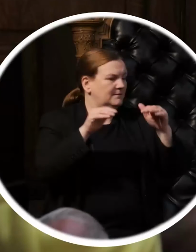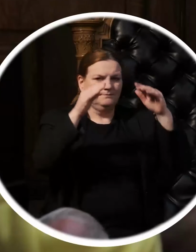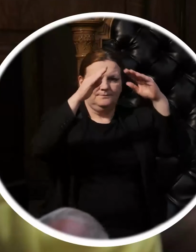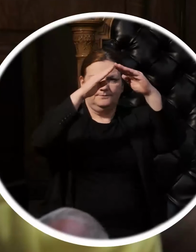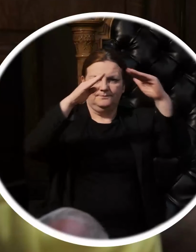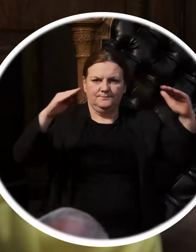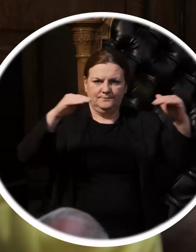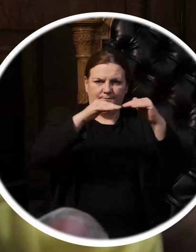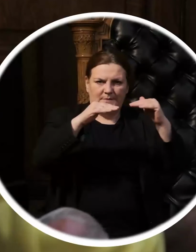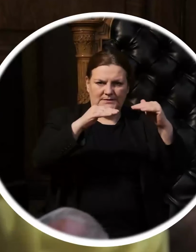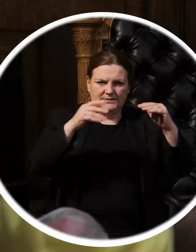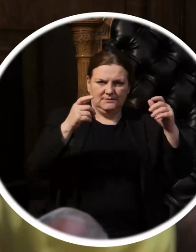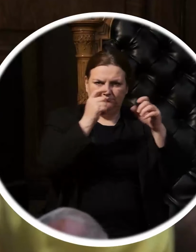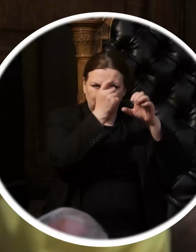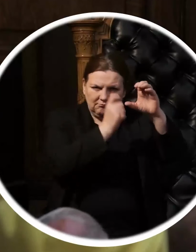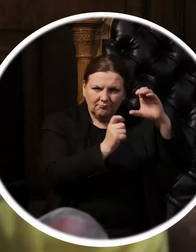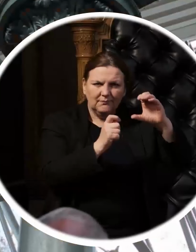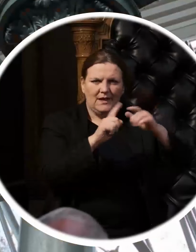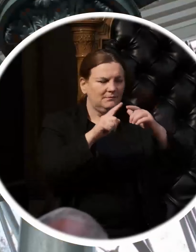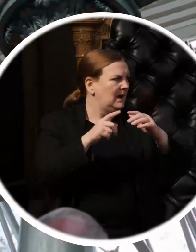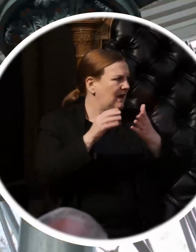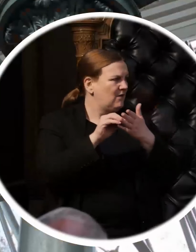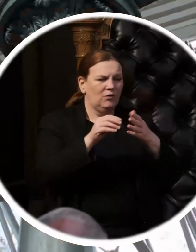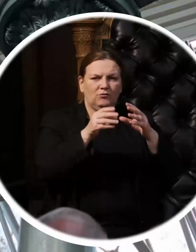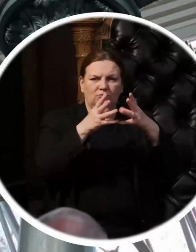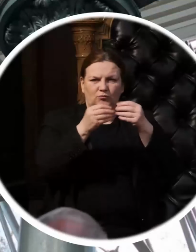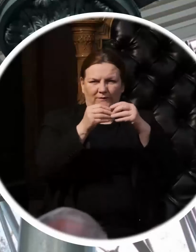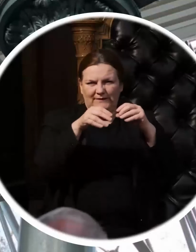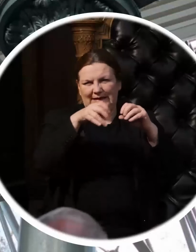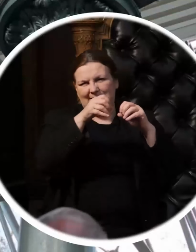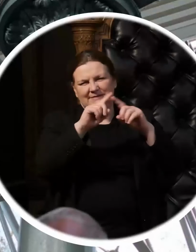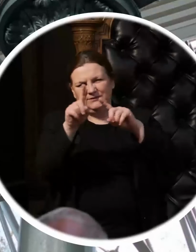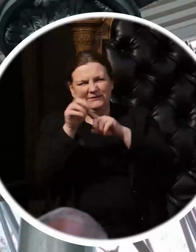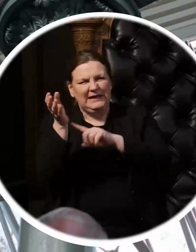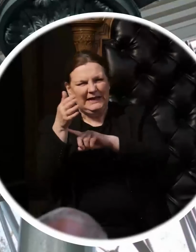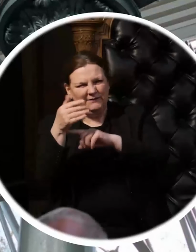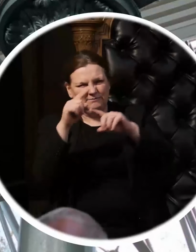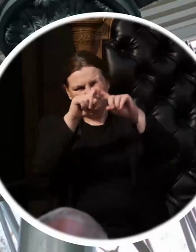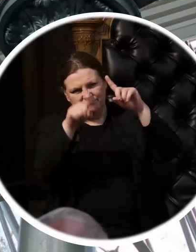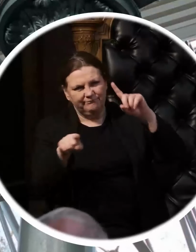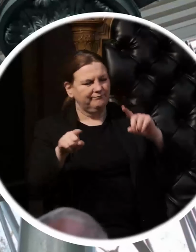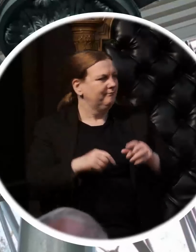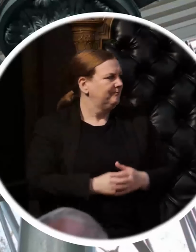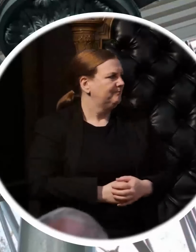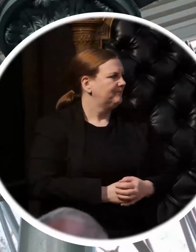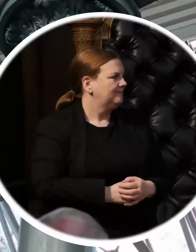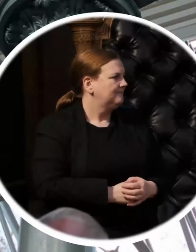moulded pediments and underneath the roof eaves and everything like that.